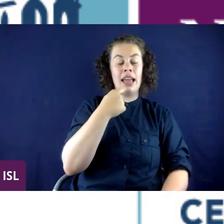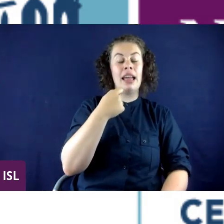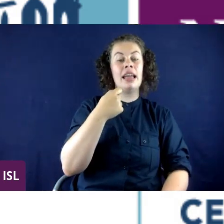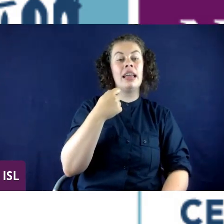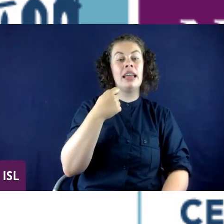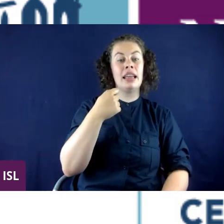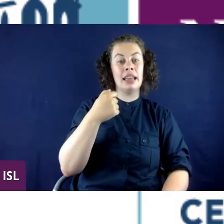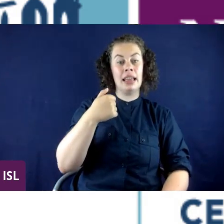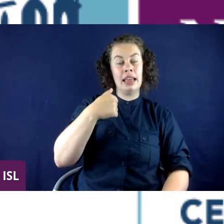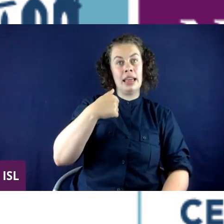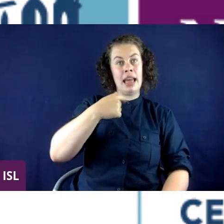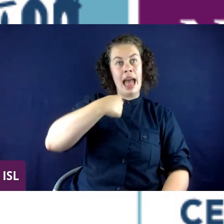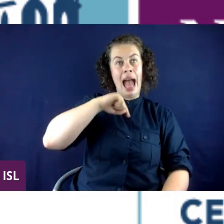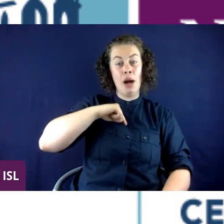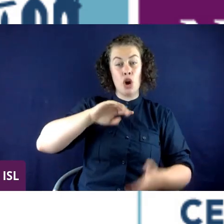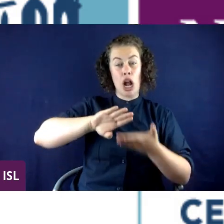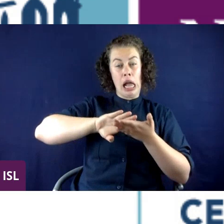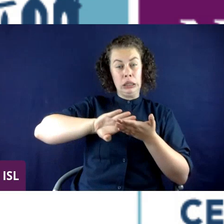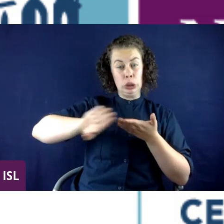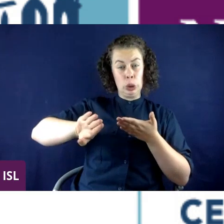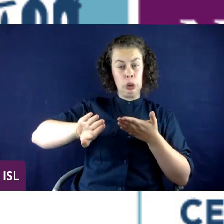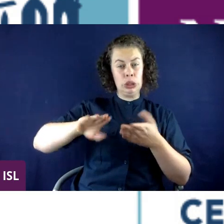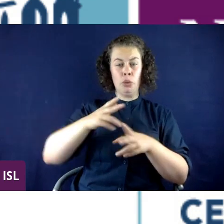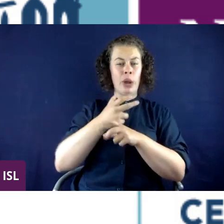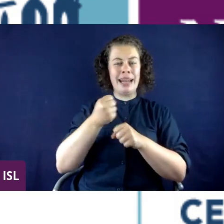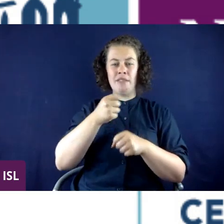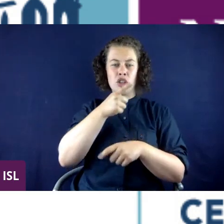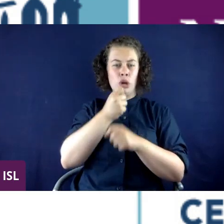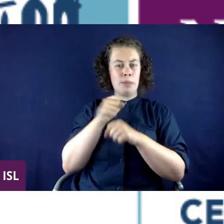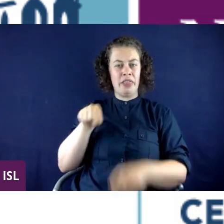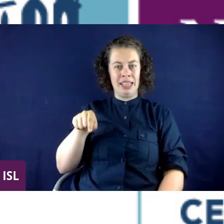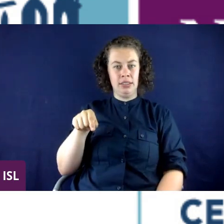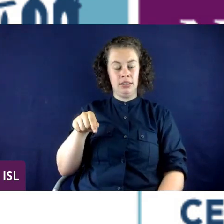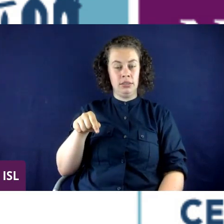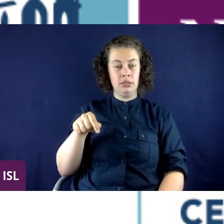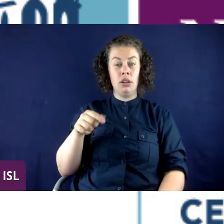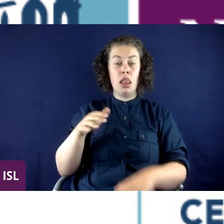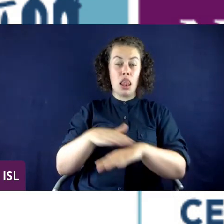For so long, our exclusion has been explicit.